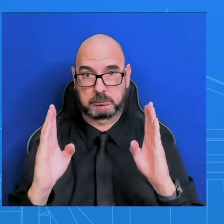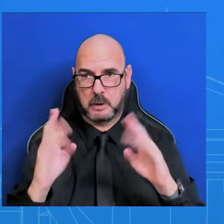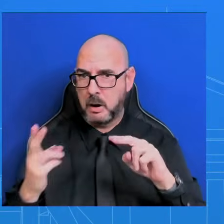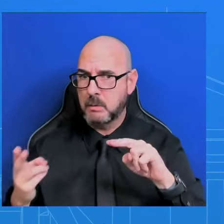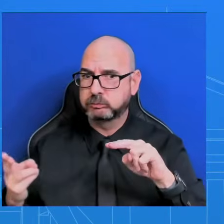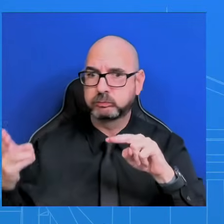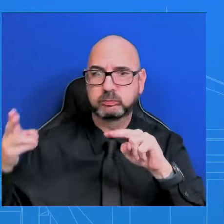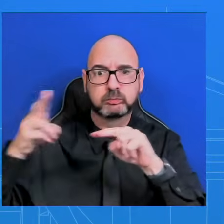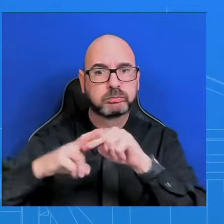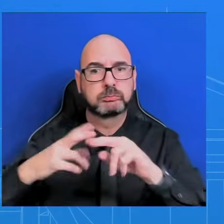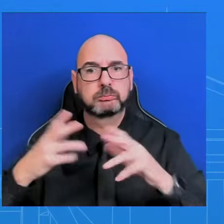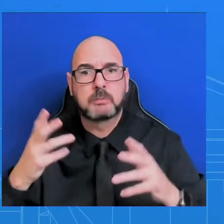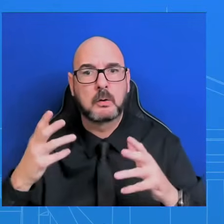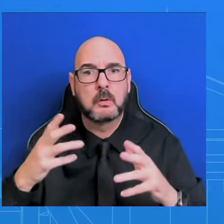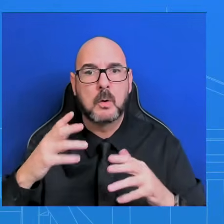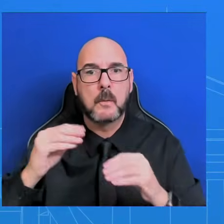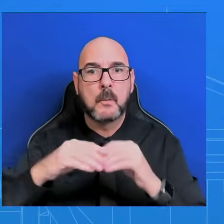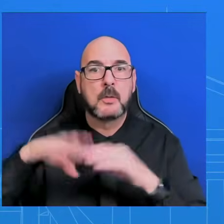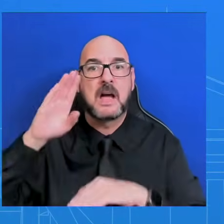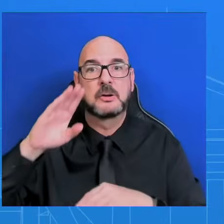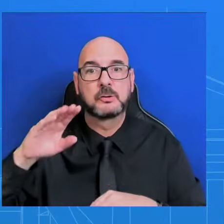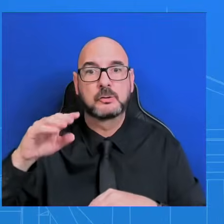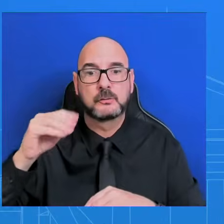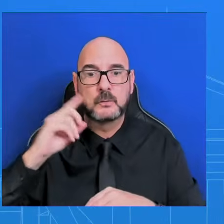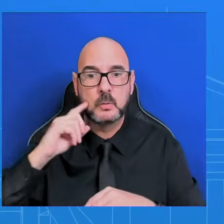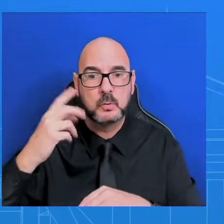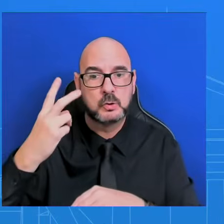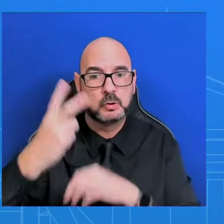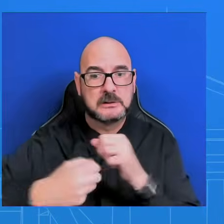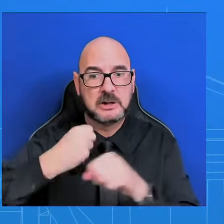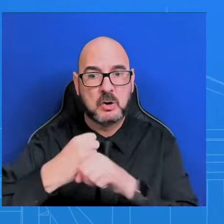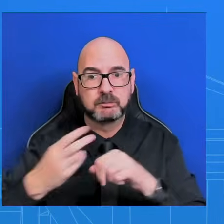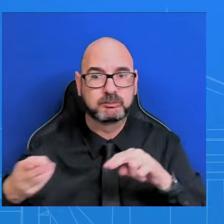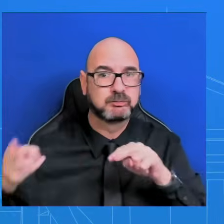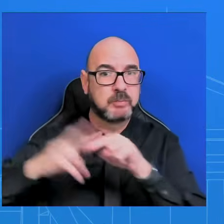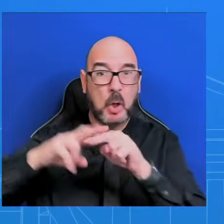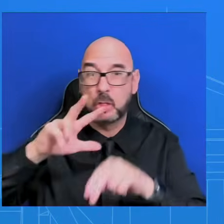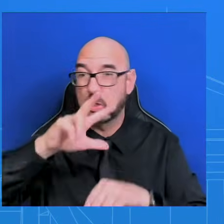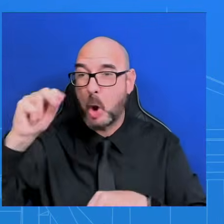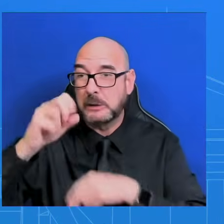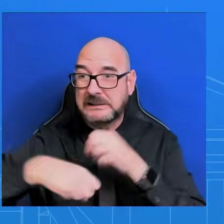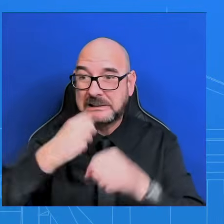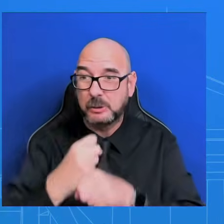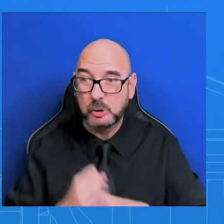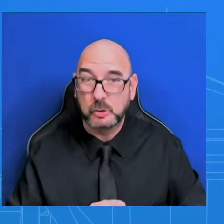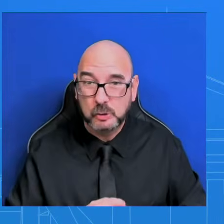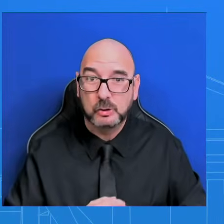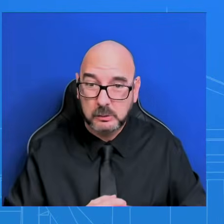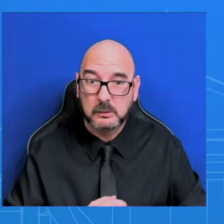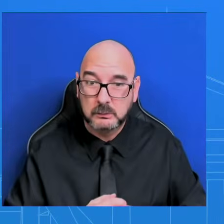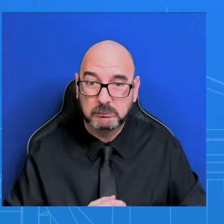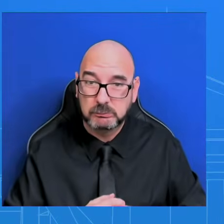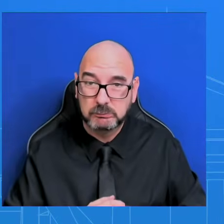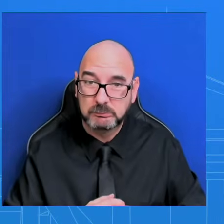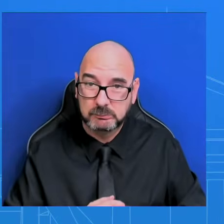It's clear Americans are starting to feel President Biden's strong economy. Wages have risen faster than inflation